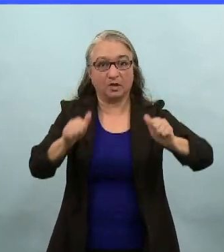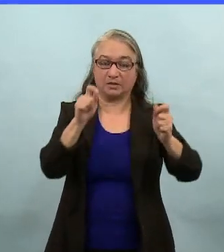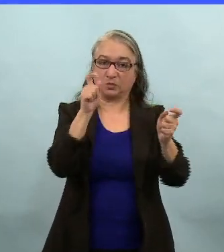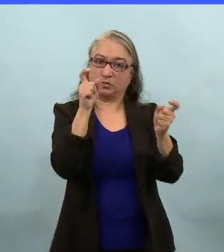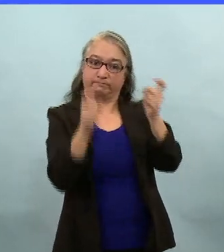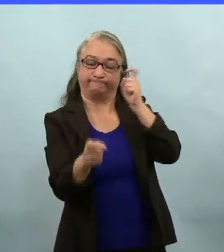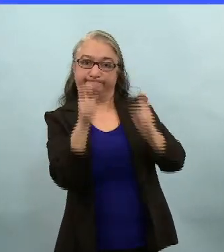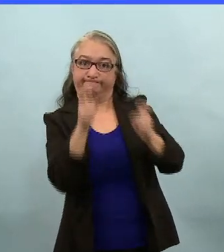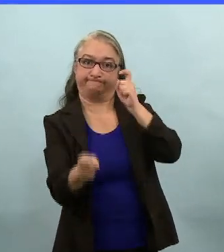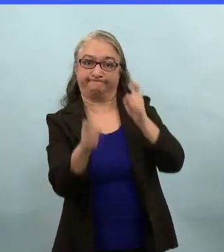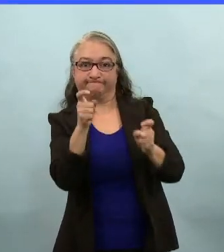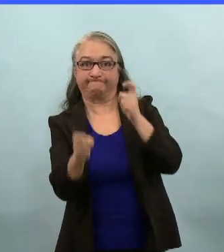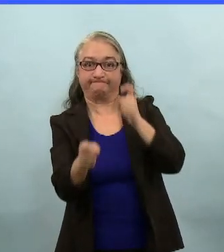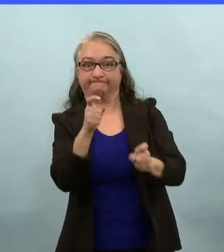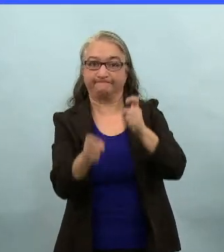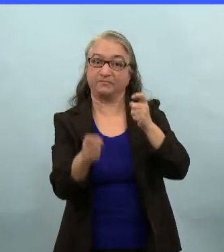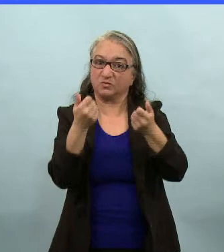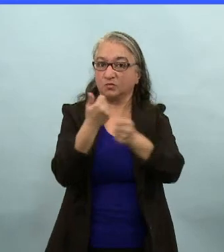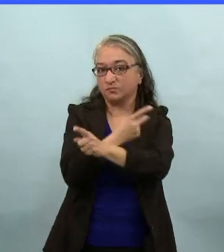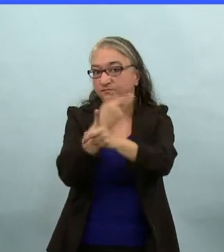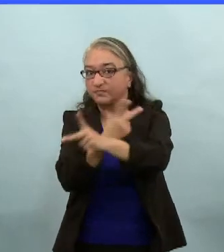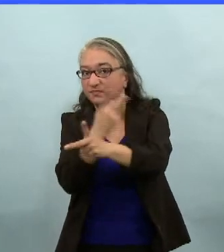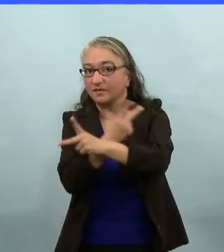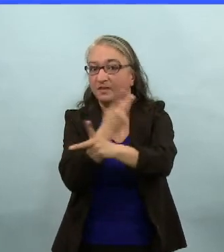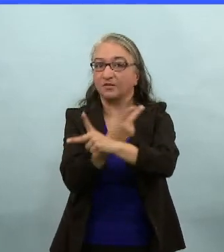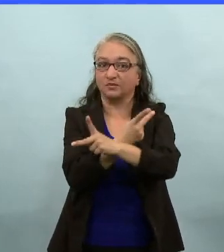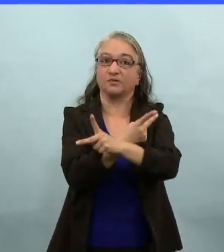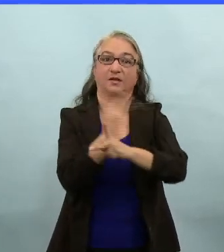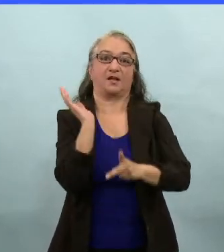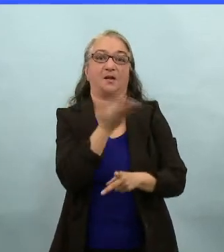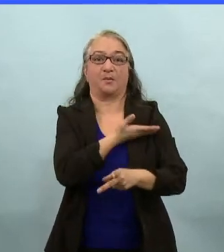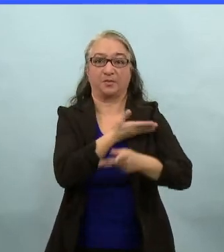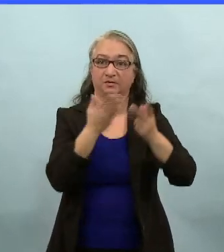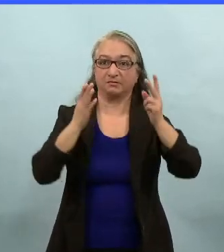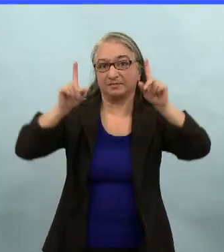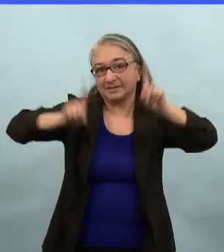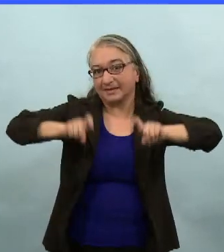uh my testing strategy has been changed our case and contact strategy has been changed